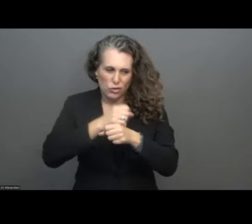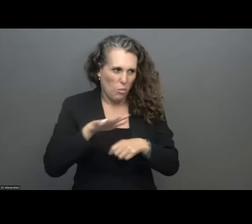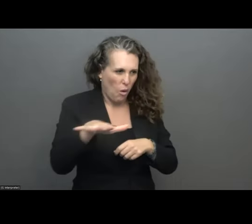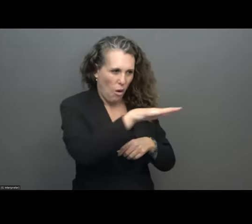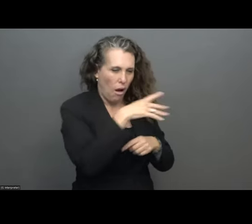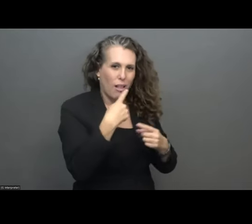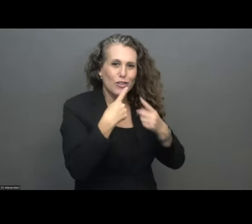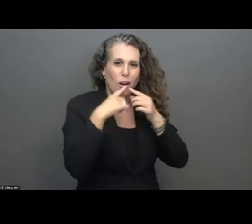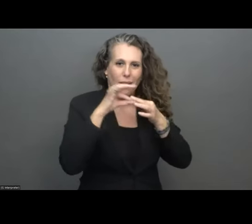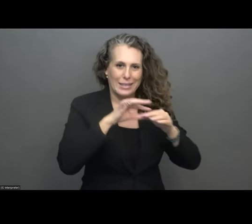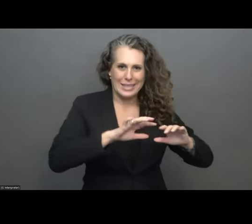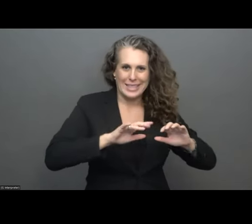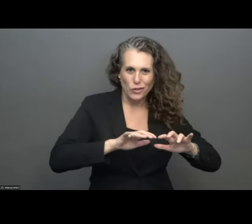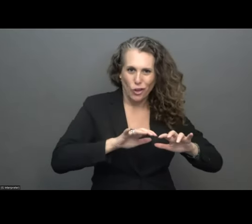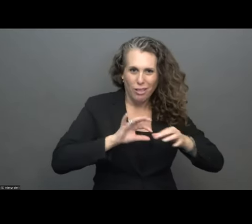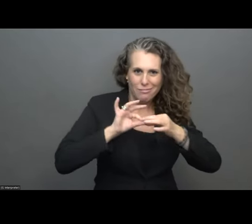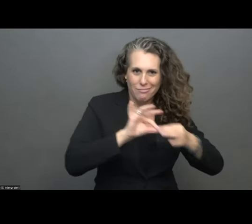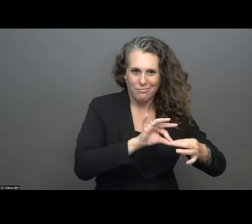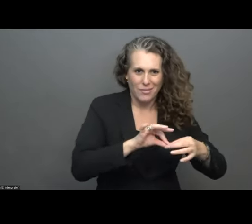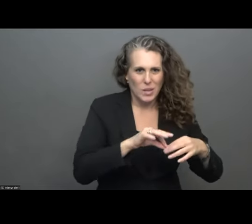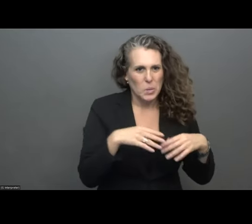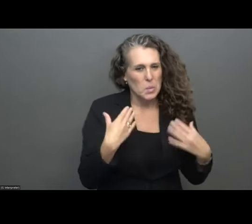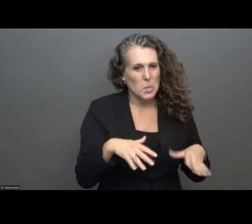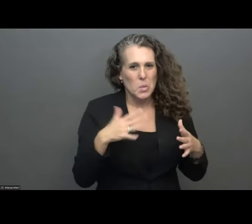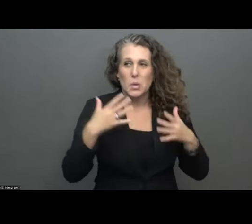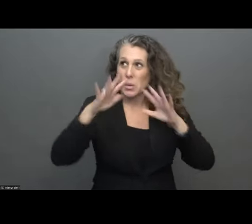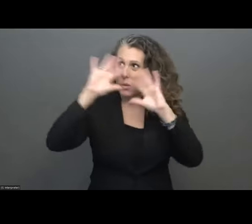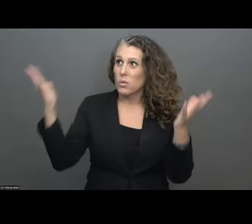really the skills that are highly in demand that that make people more competitive in